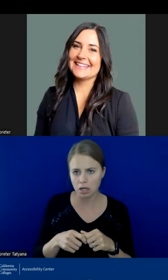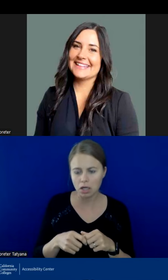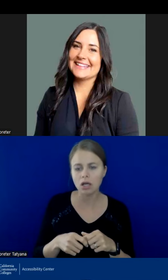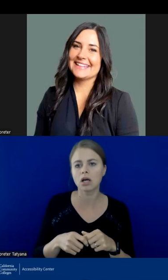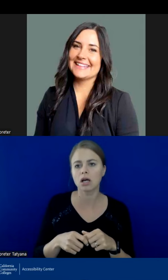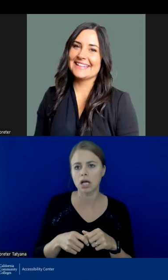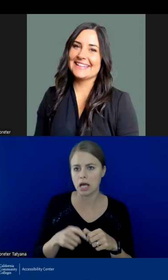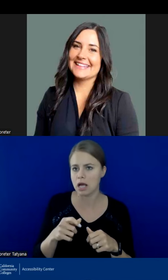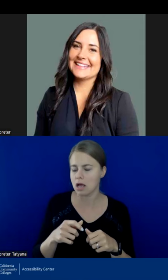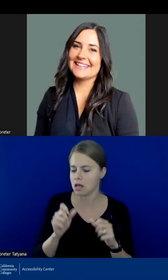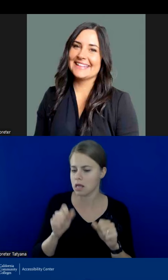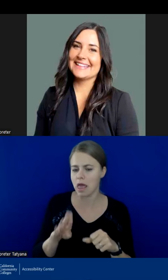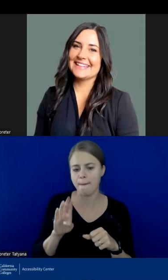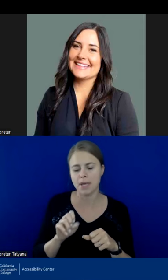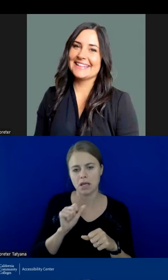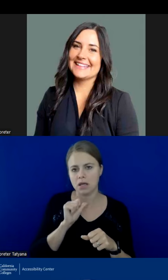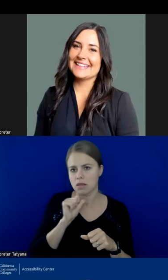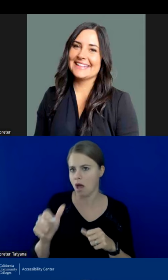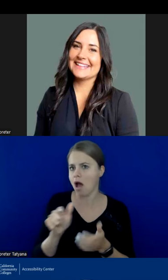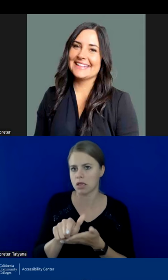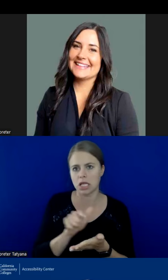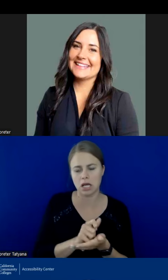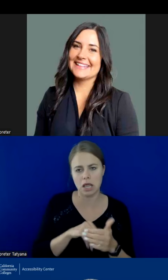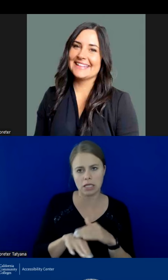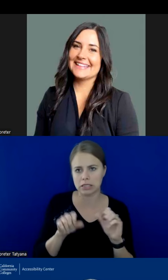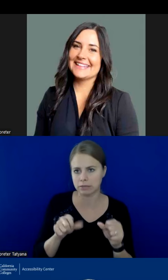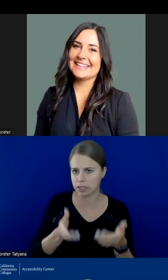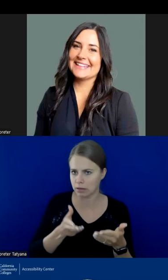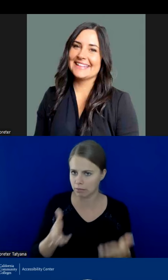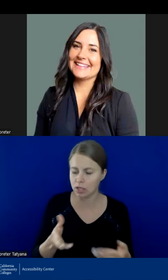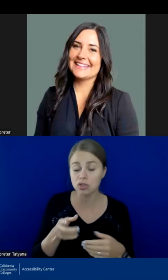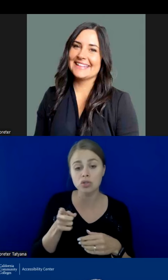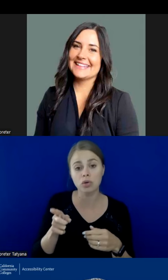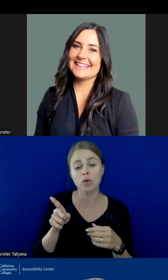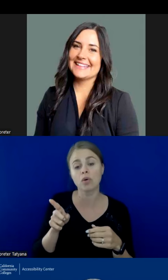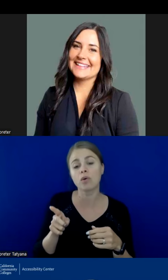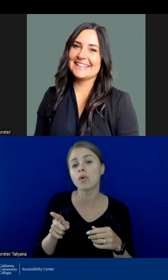and recommended is to make it more accessible, better.